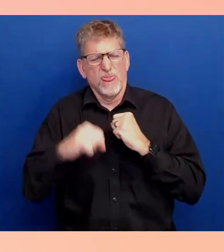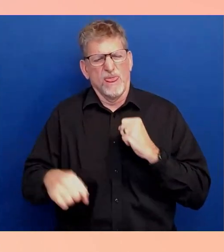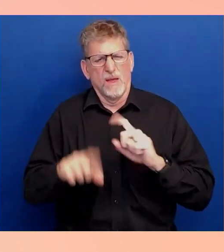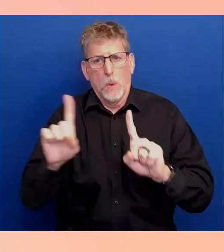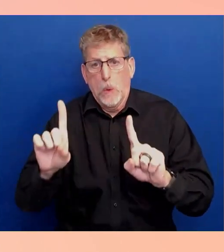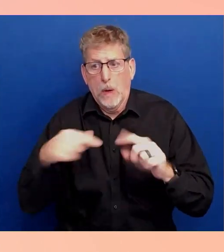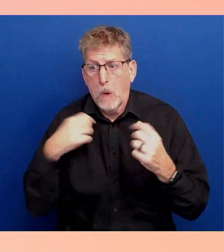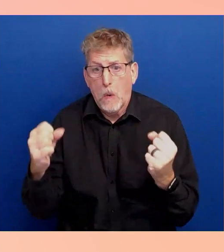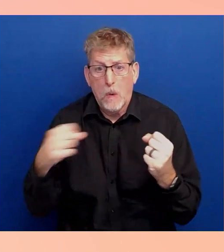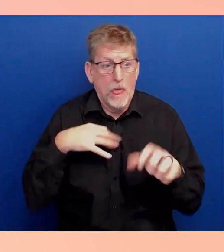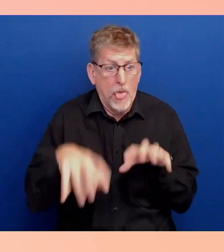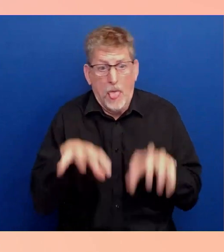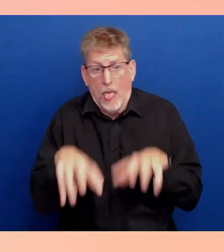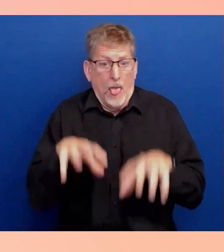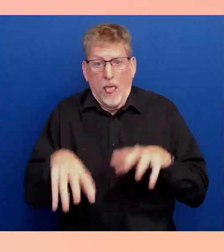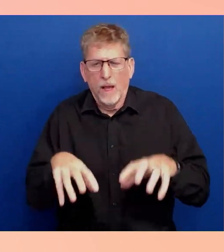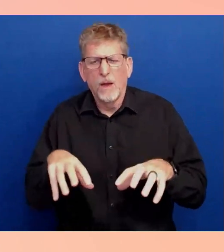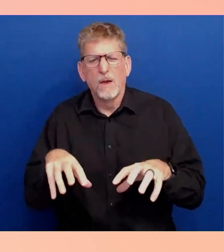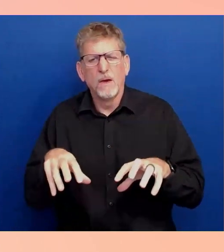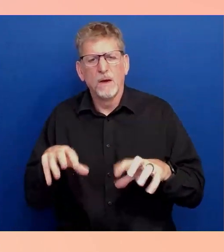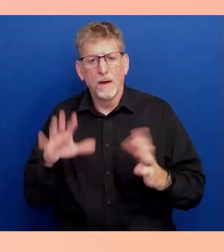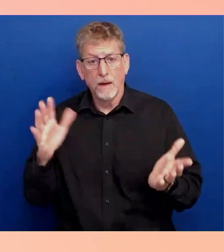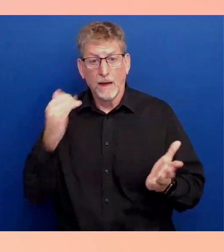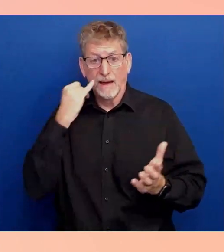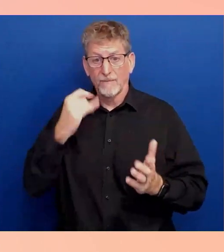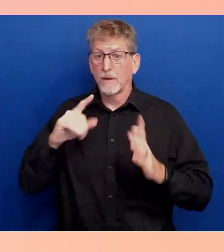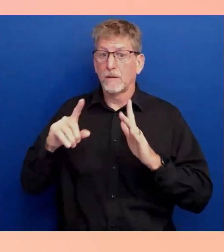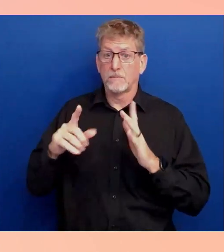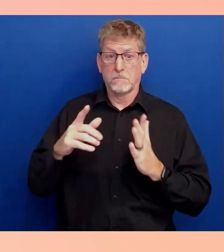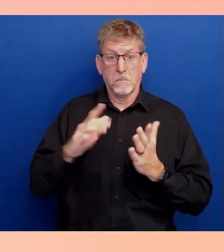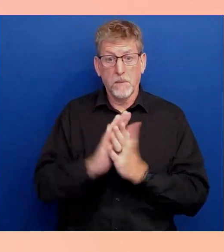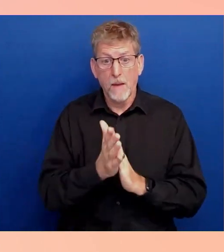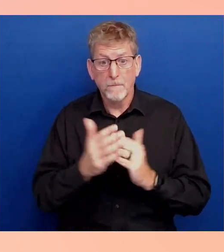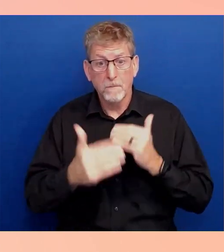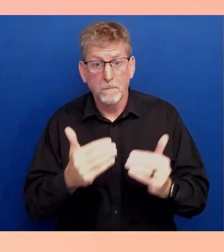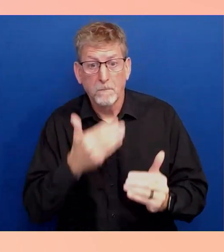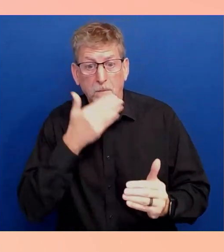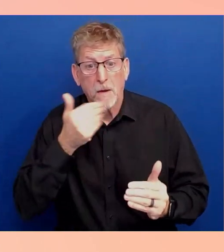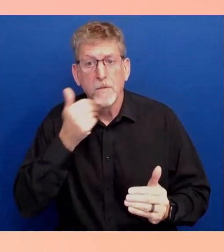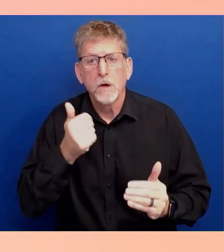it can take me a minute or more, disrupting the flow of the meeting.